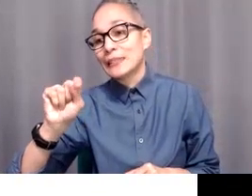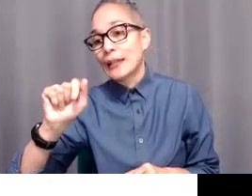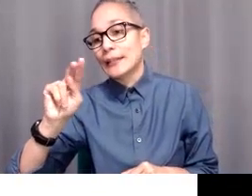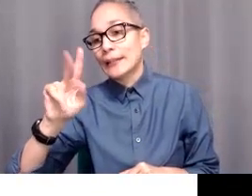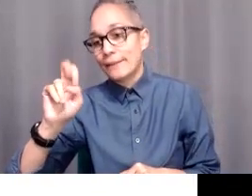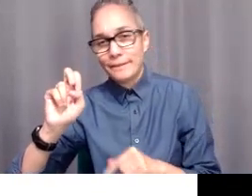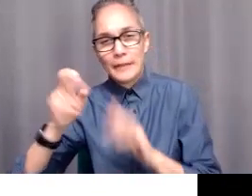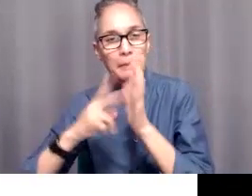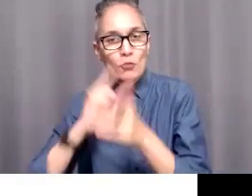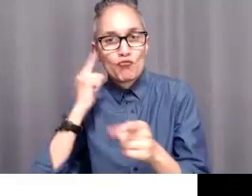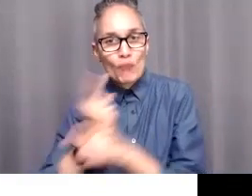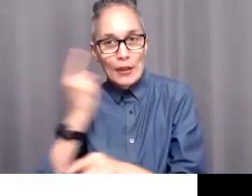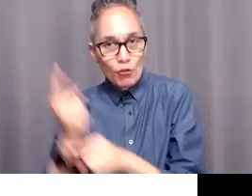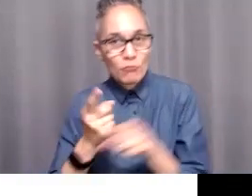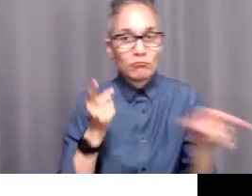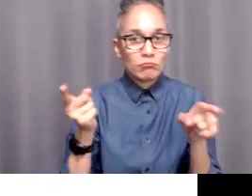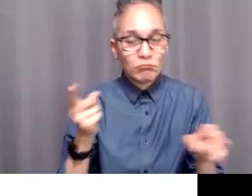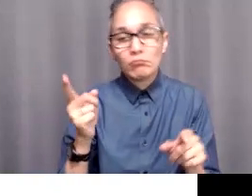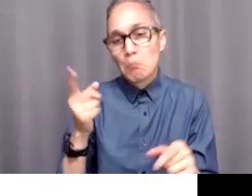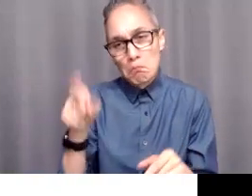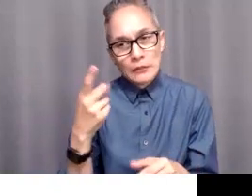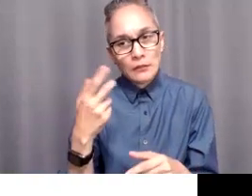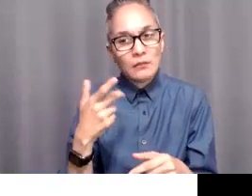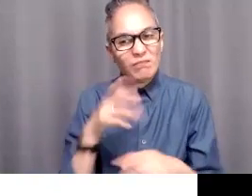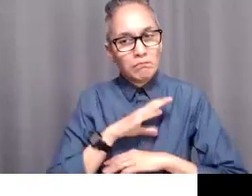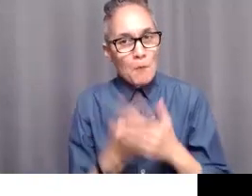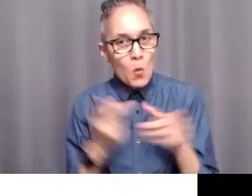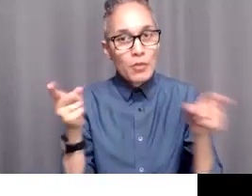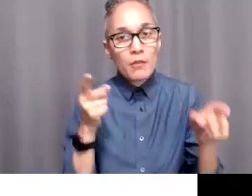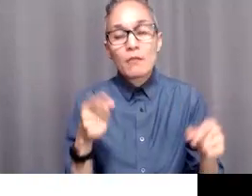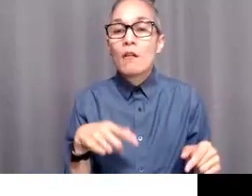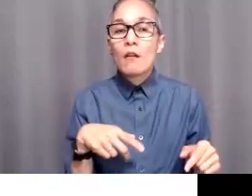And so in the past, this was not clearly defined